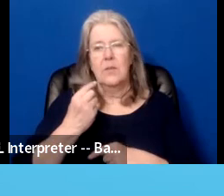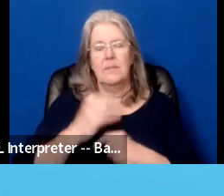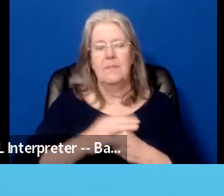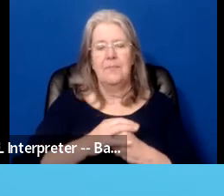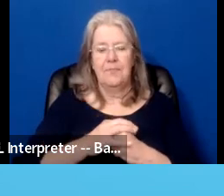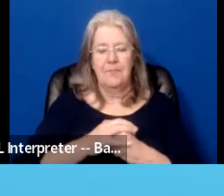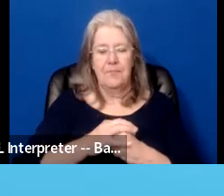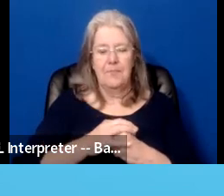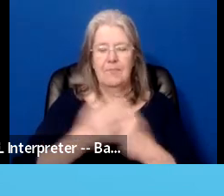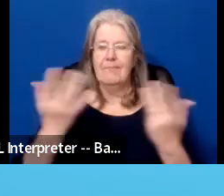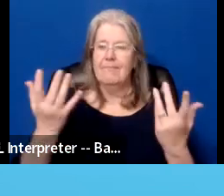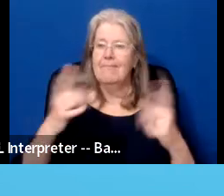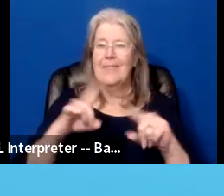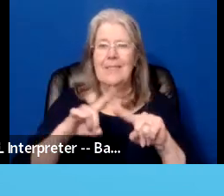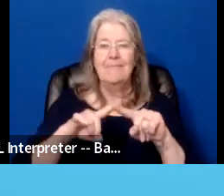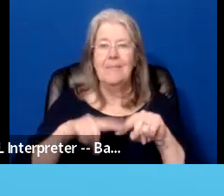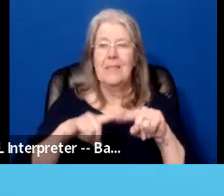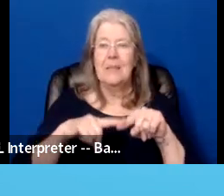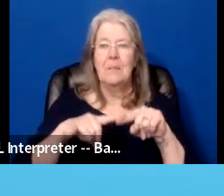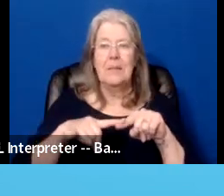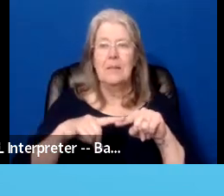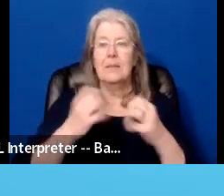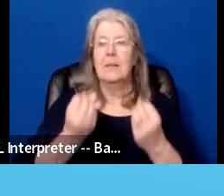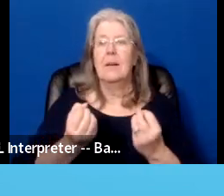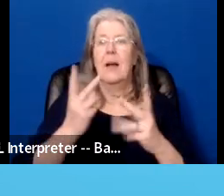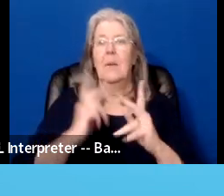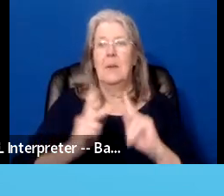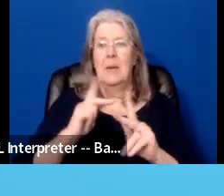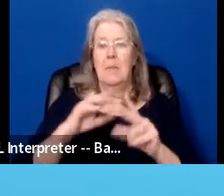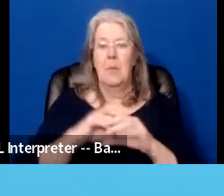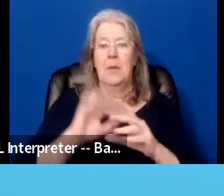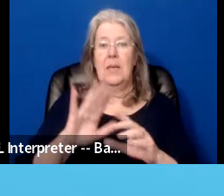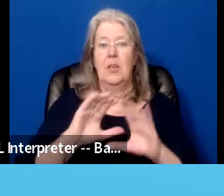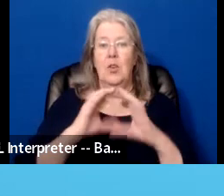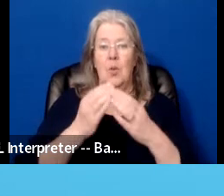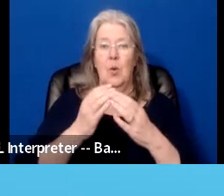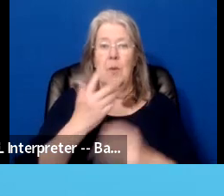it depends on how many people within your population are vaccinated.